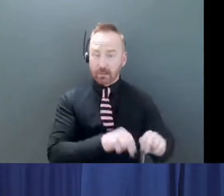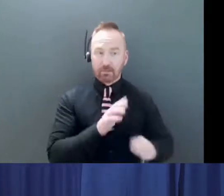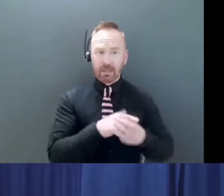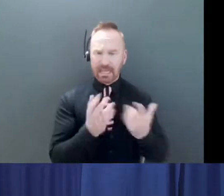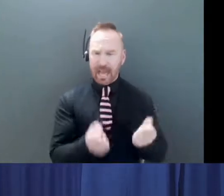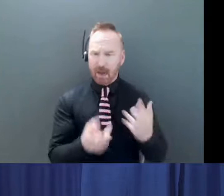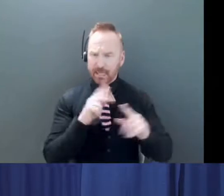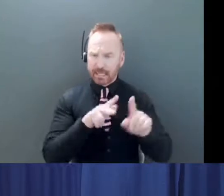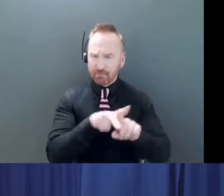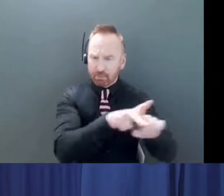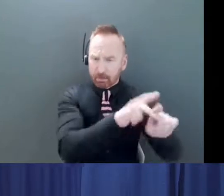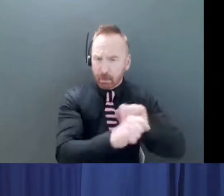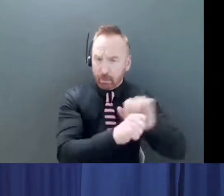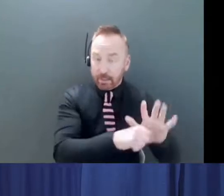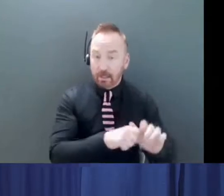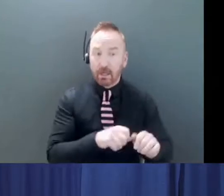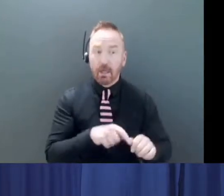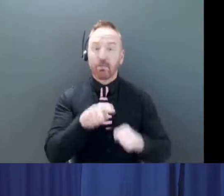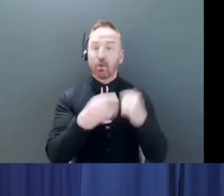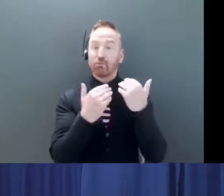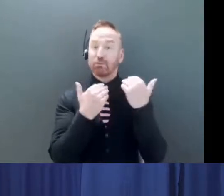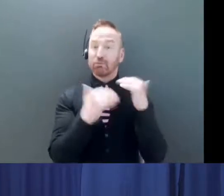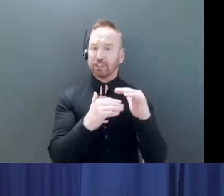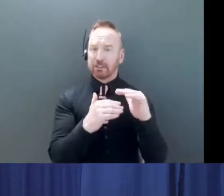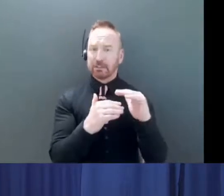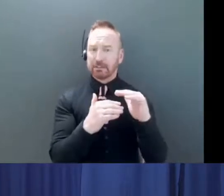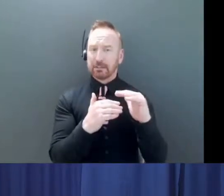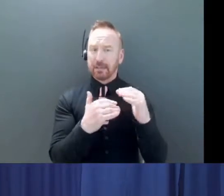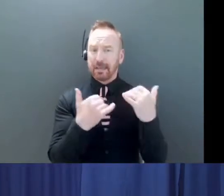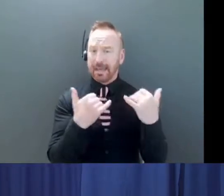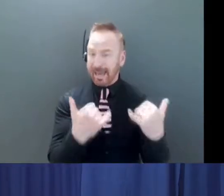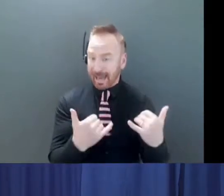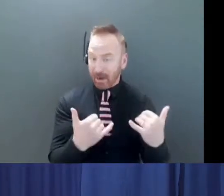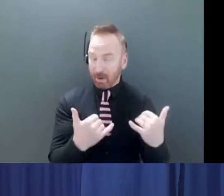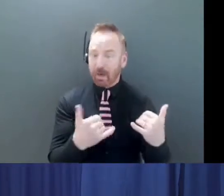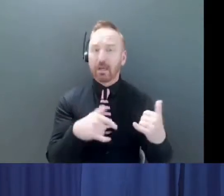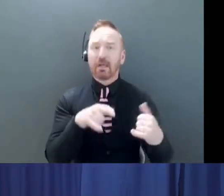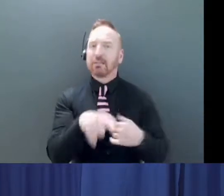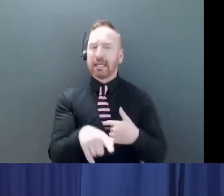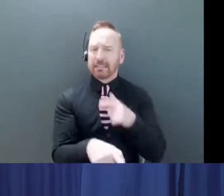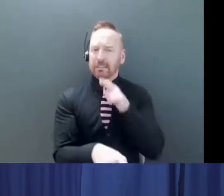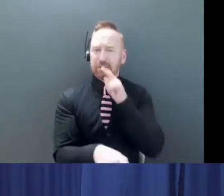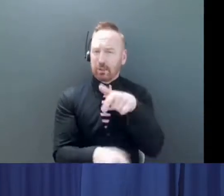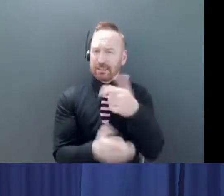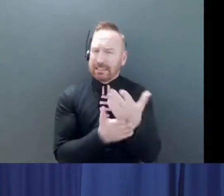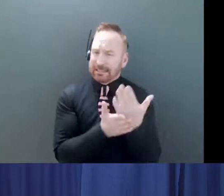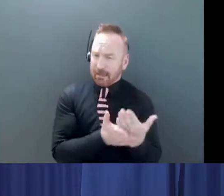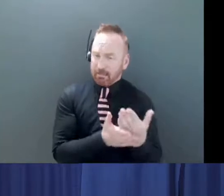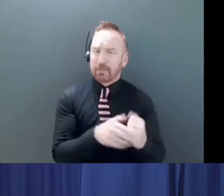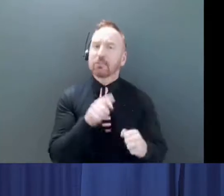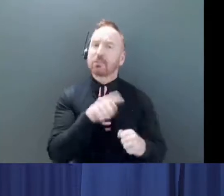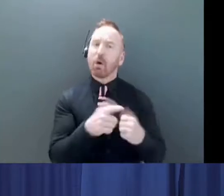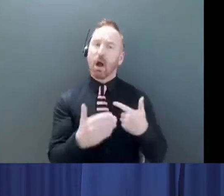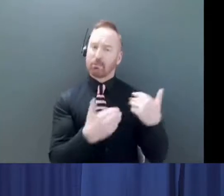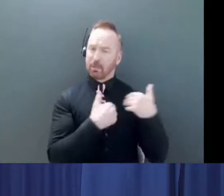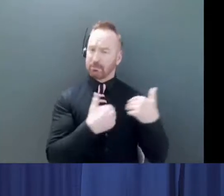decreasing now, the restrictions are no longer justified, and we have a responsibility to lift them.